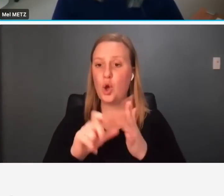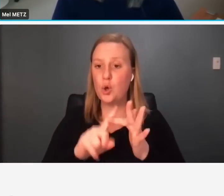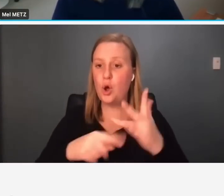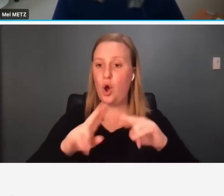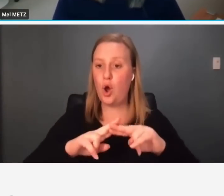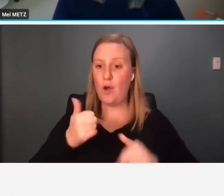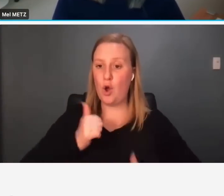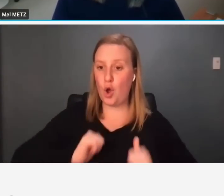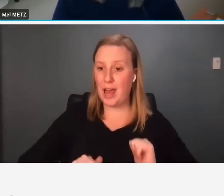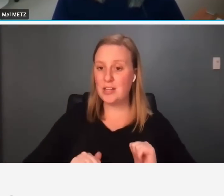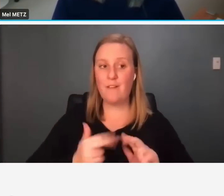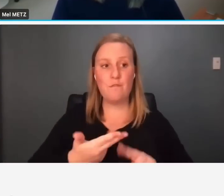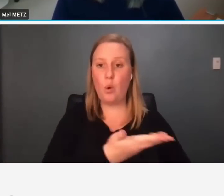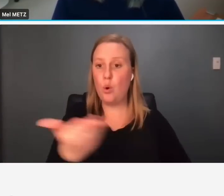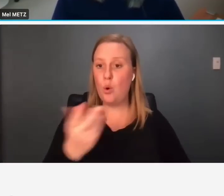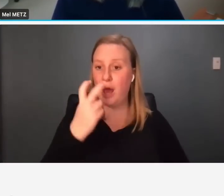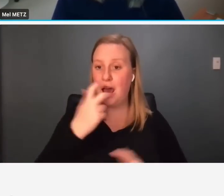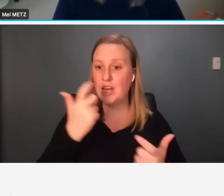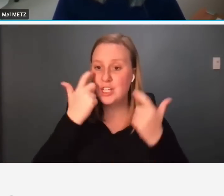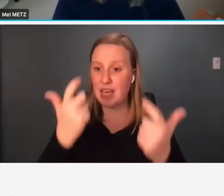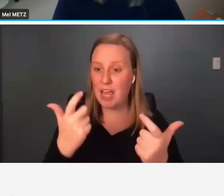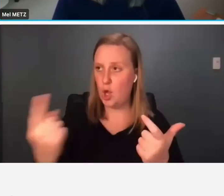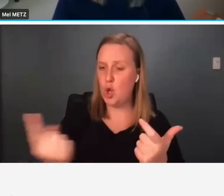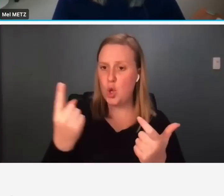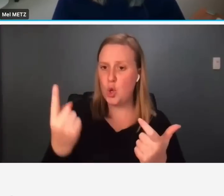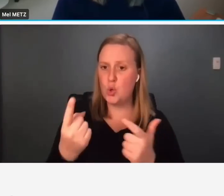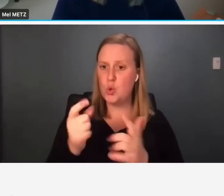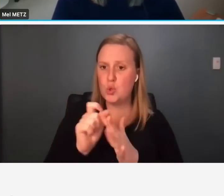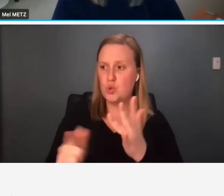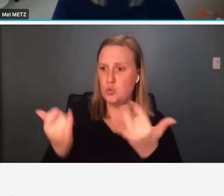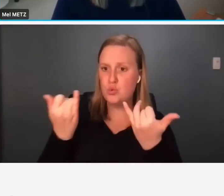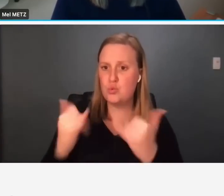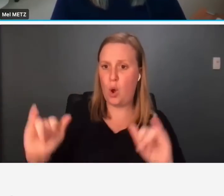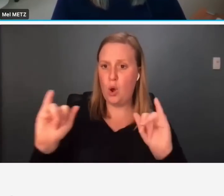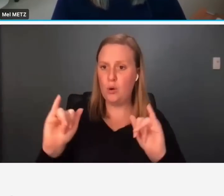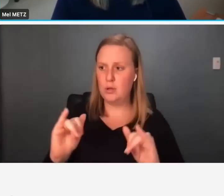order scheme to ban people who do the wrong thing from working in aged care.